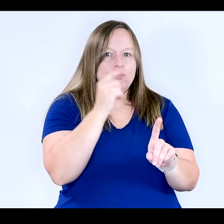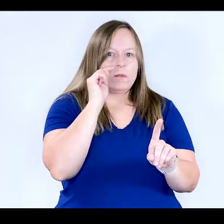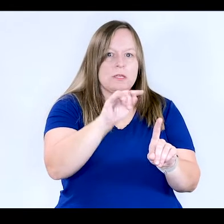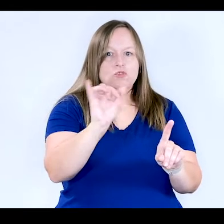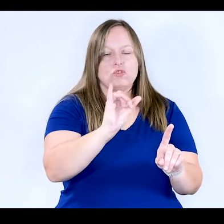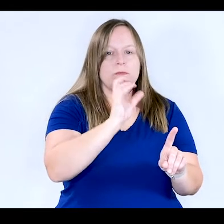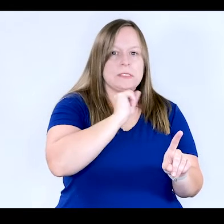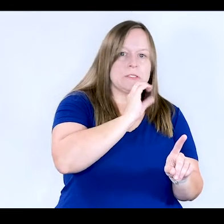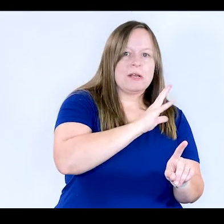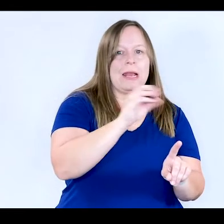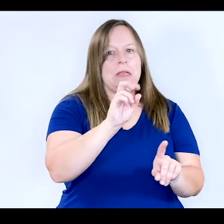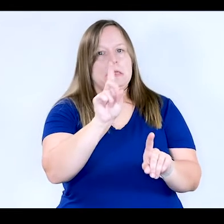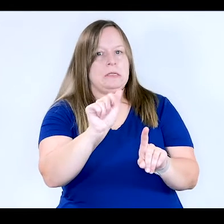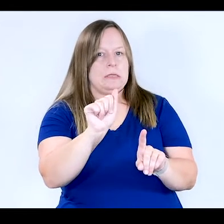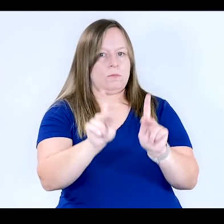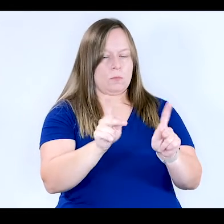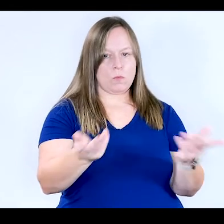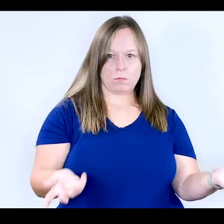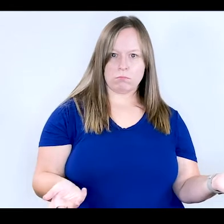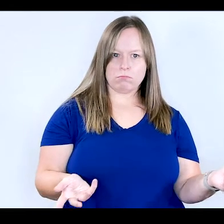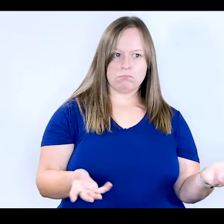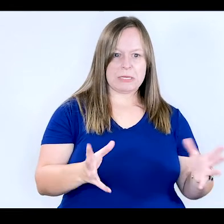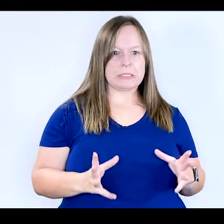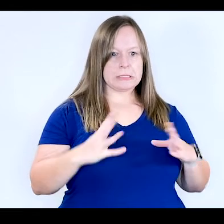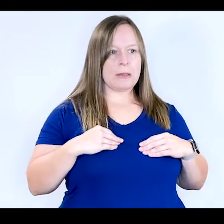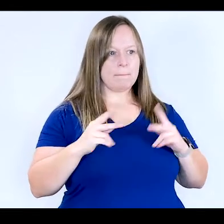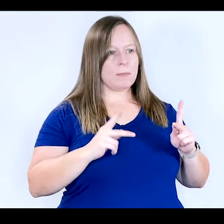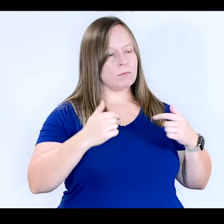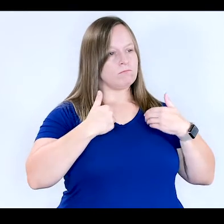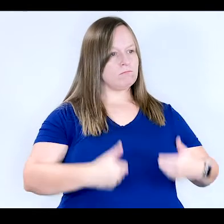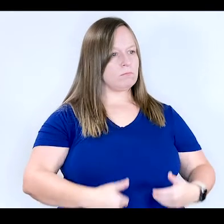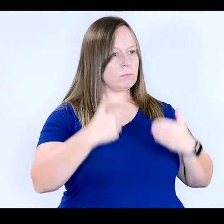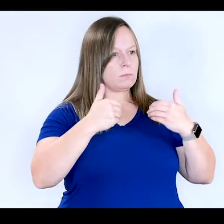We're hoping that people simply accept the premise that people say, "I'm a person